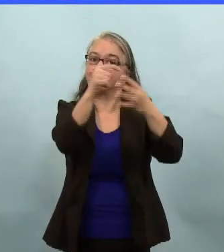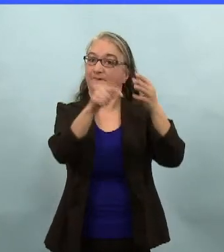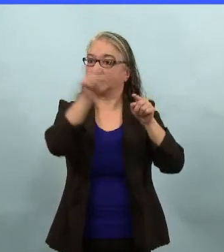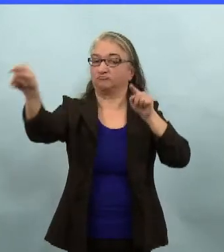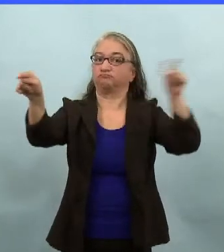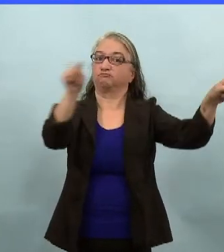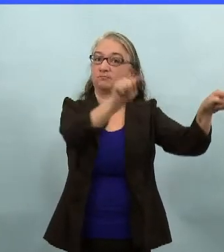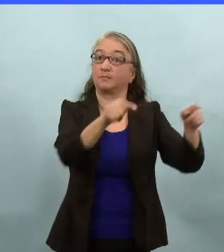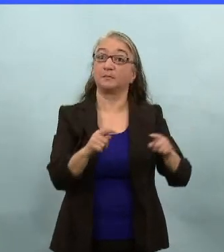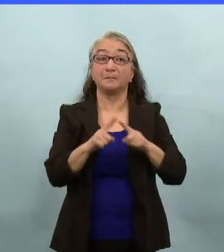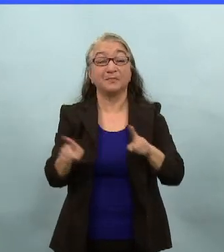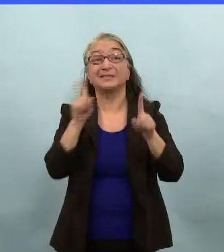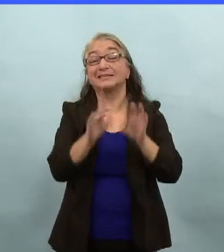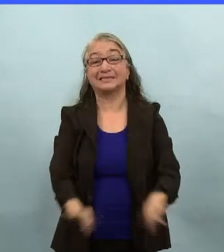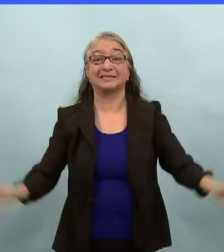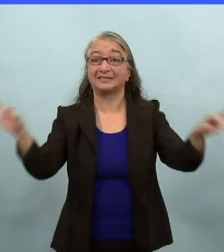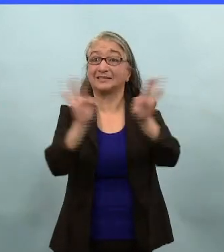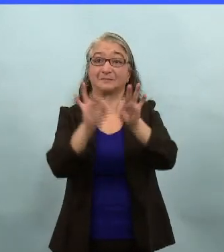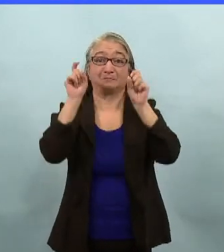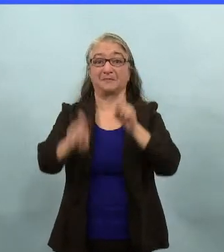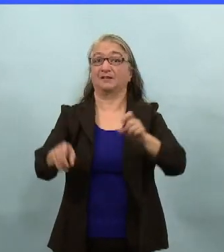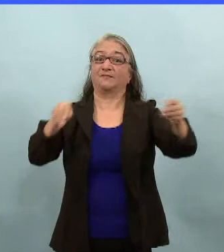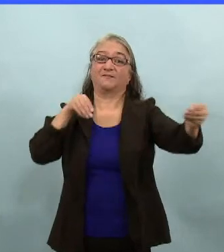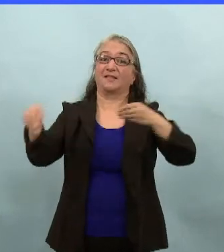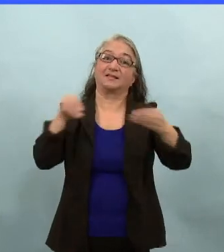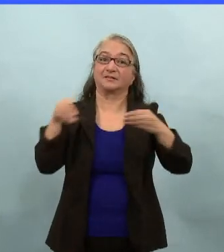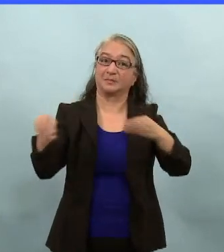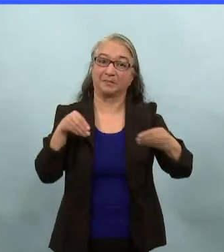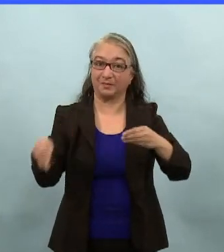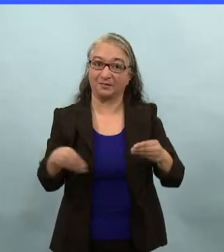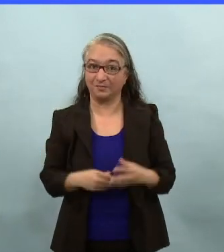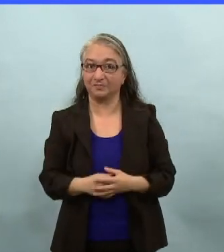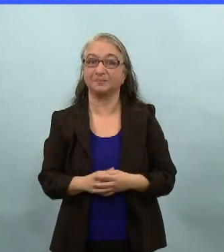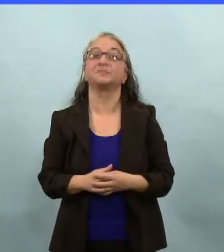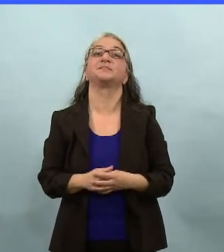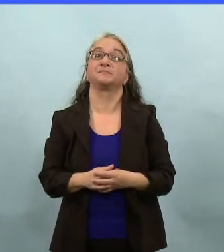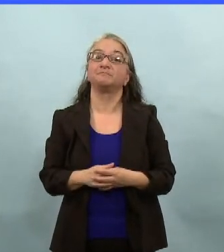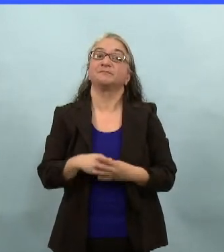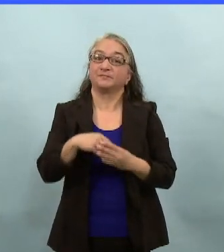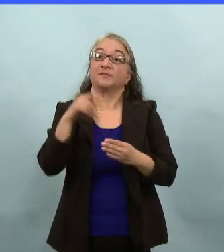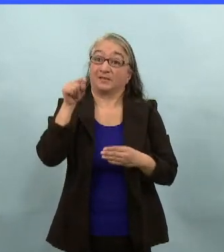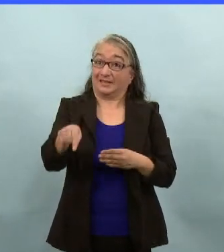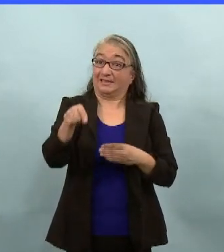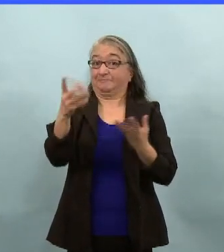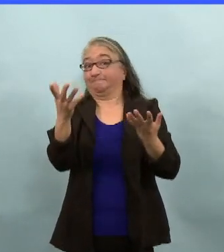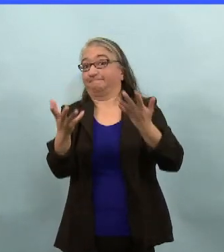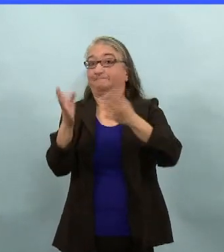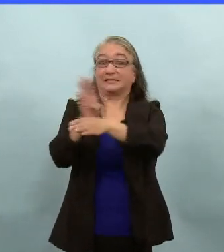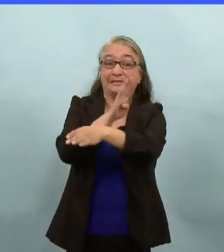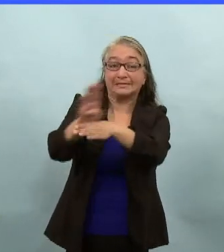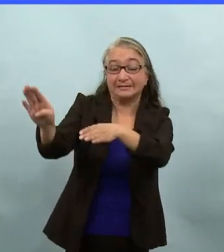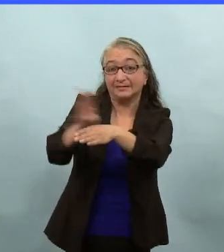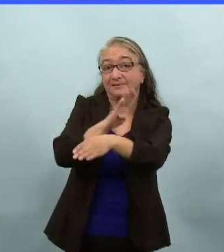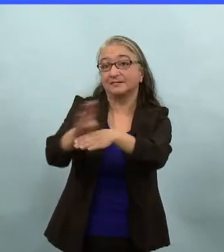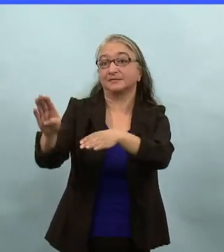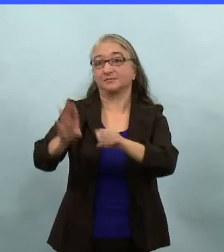various sectors for stakeholders to make decisions about how they provide services to their clientele